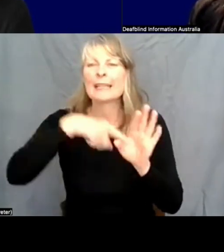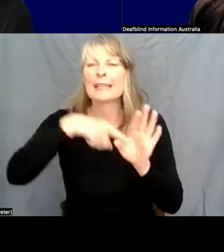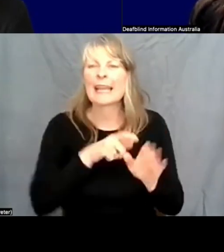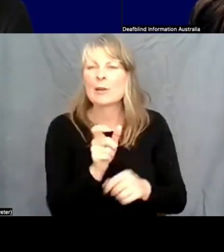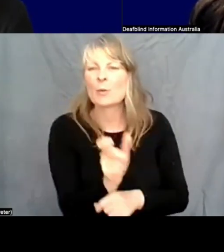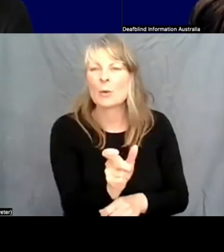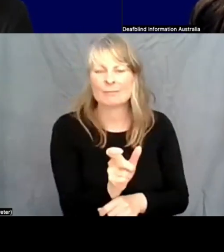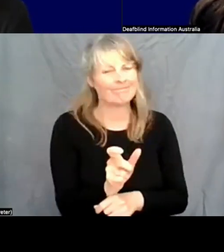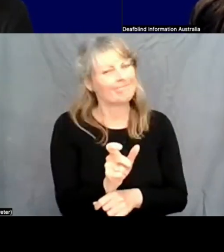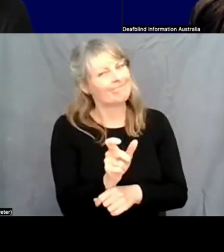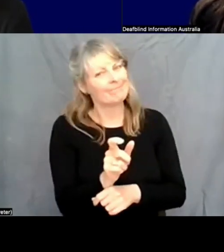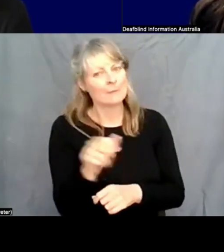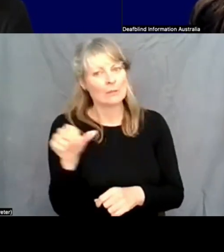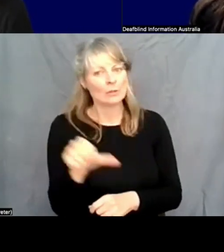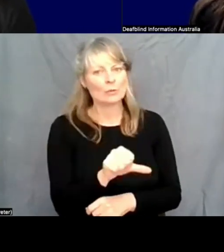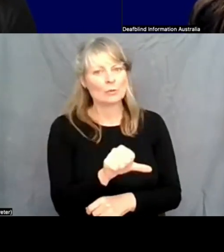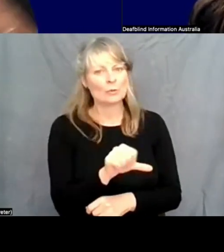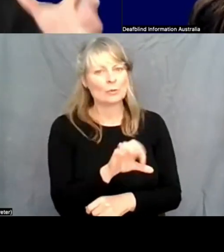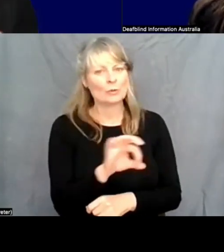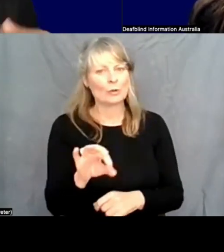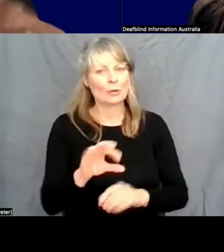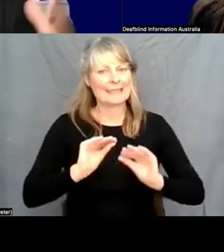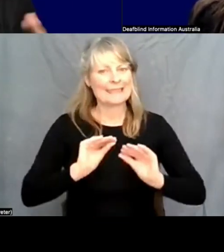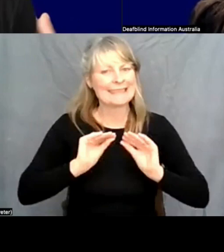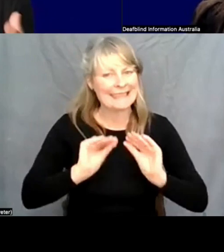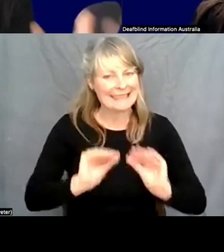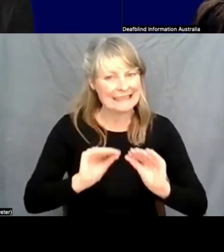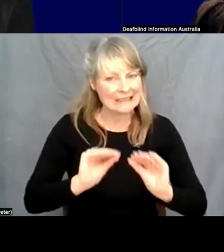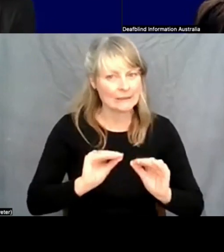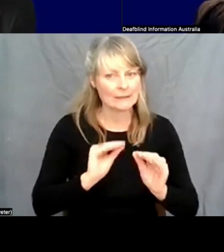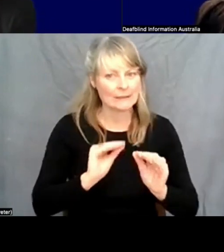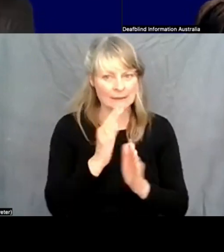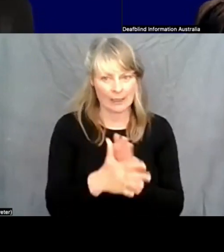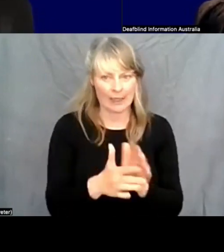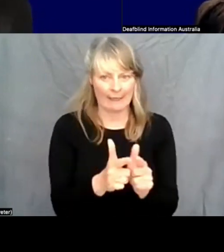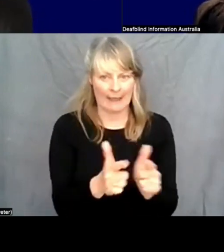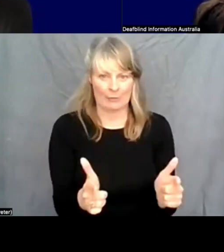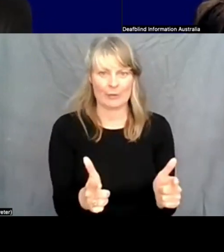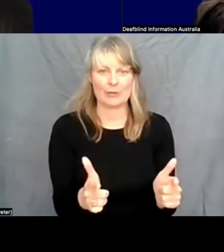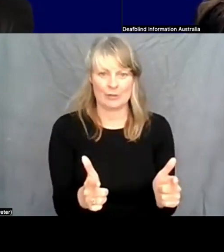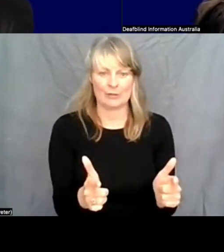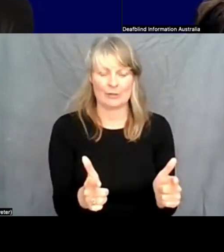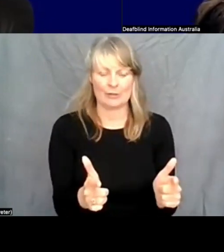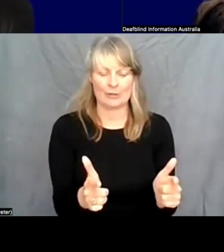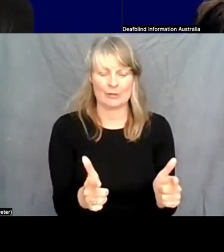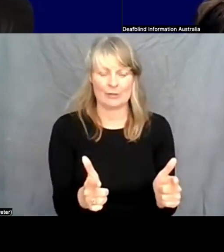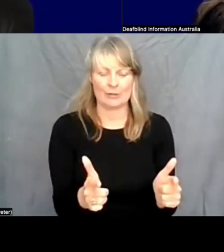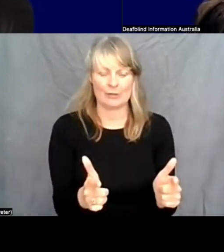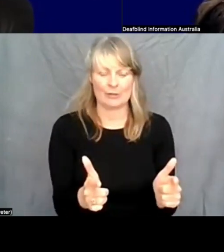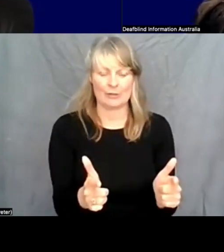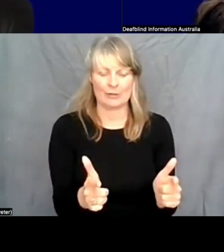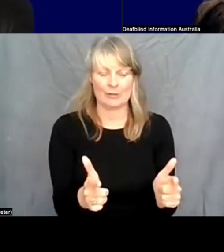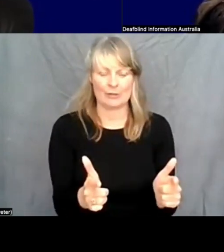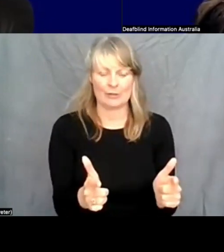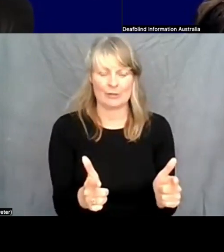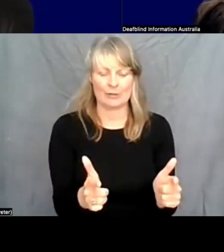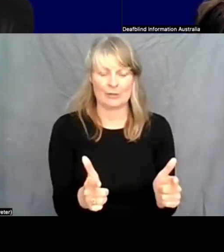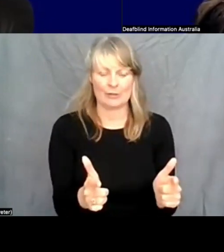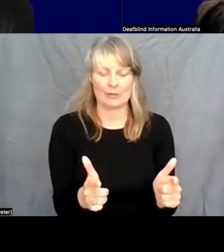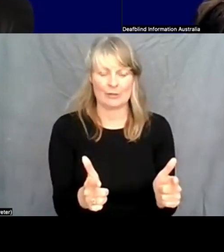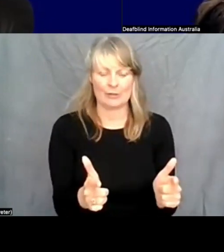the teacher of sign because I think that's about getting good quality of sign and you know, you just need to